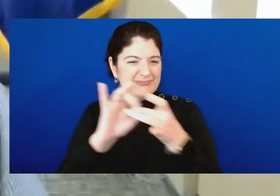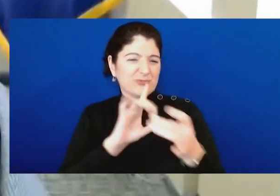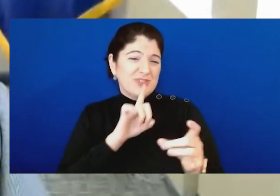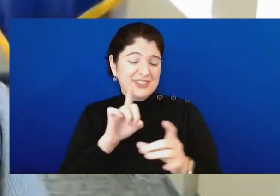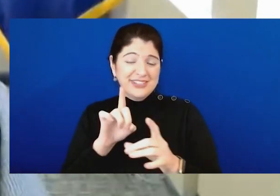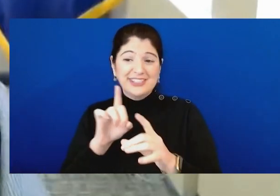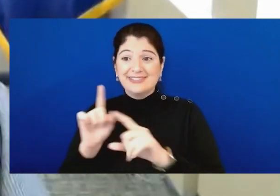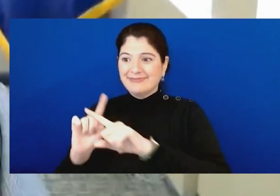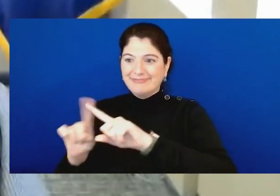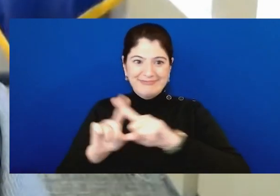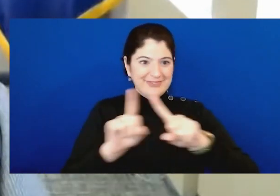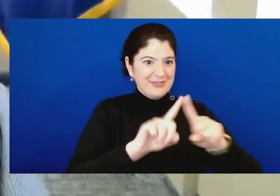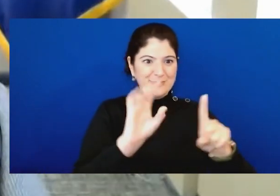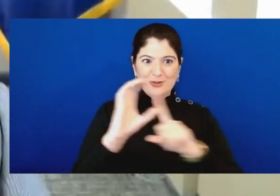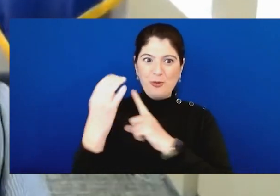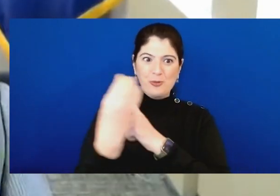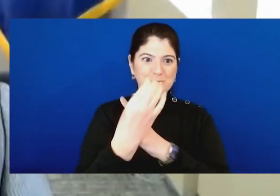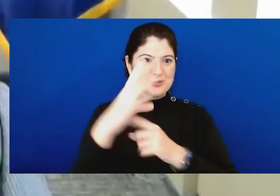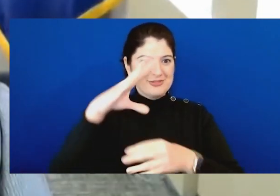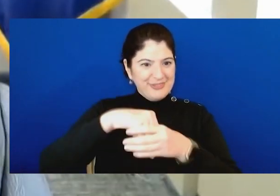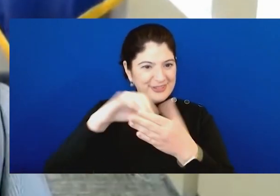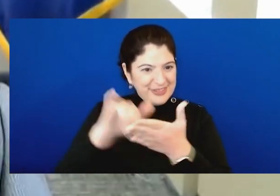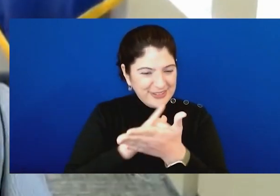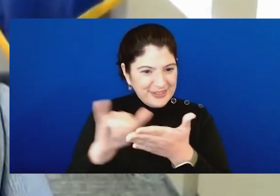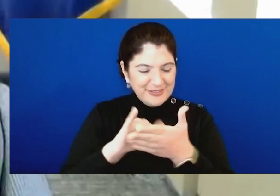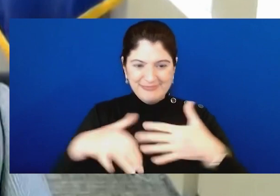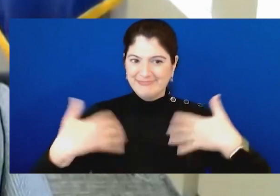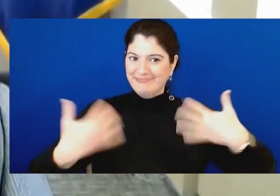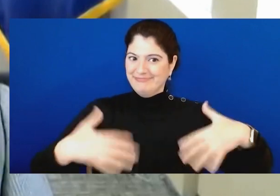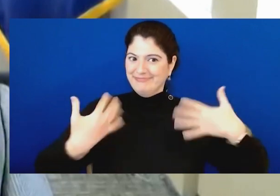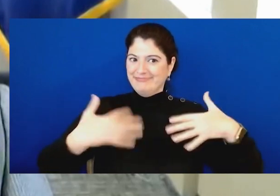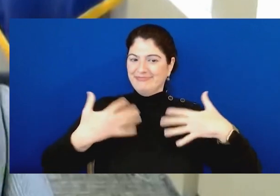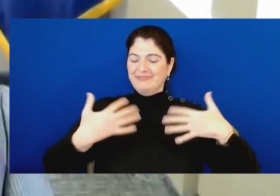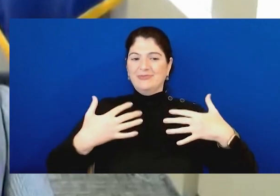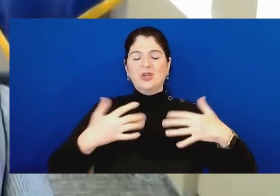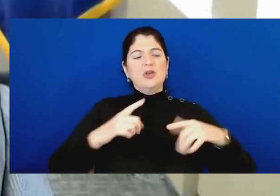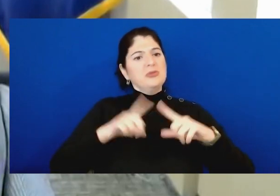so unique must also include language justice at its core.